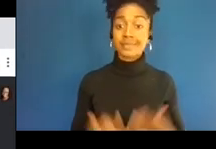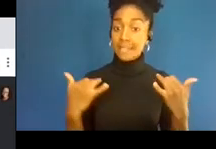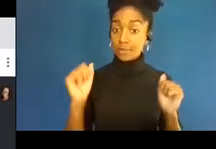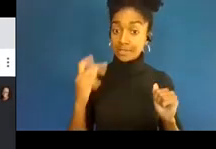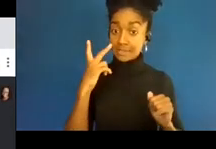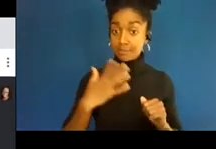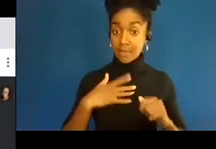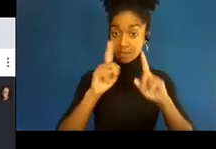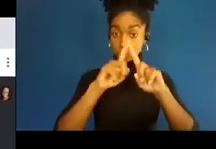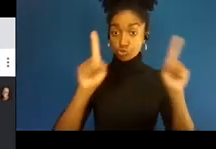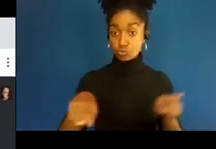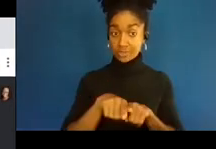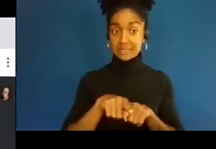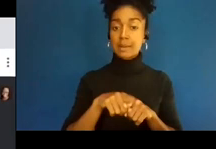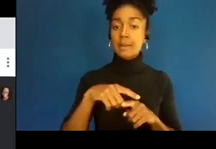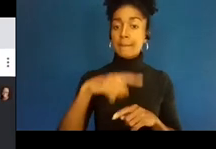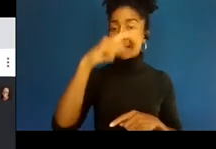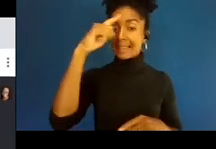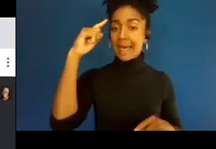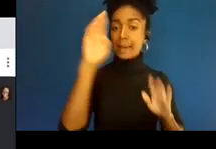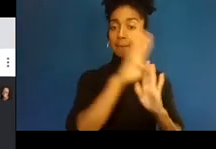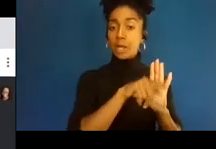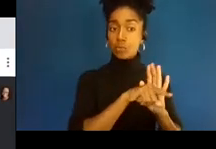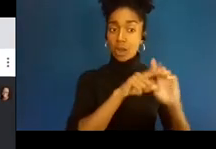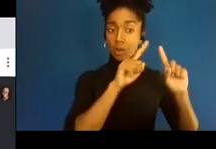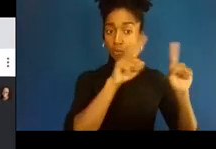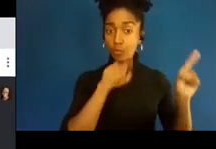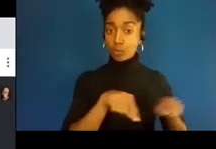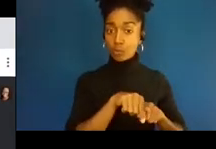It should be a black backdrop [Jenelle] Yes. [Zandra] Excellent.